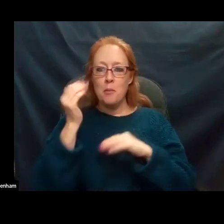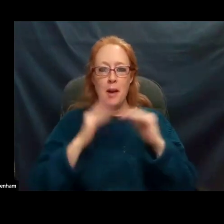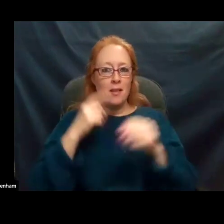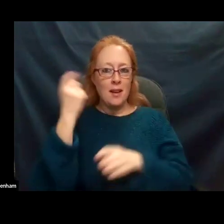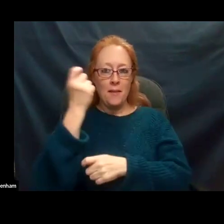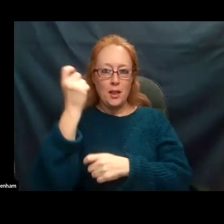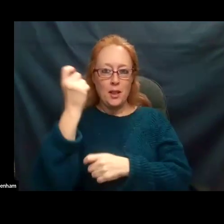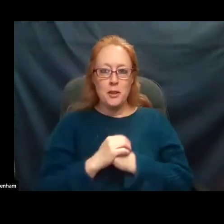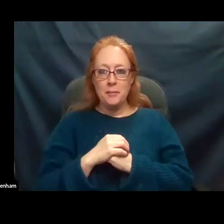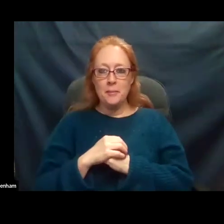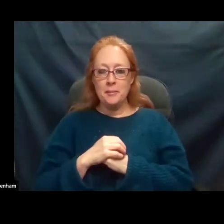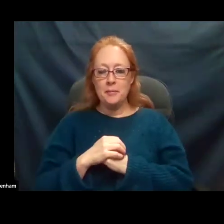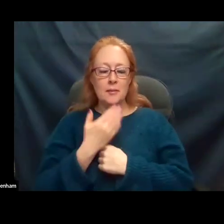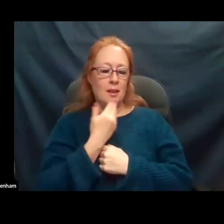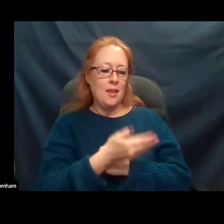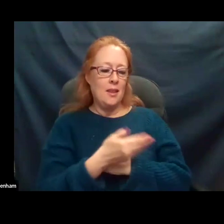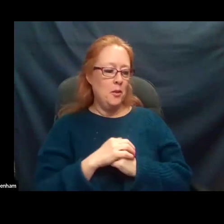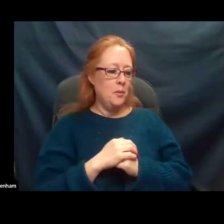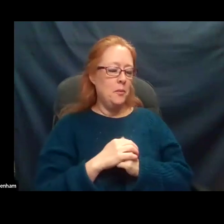Yay.